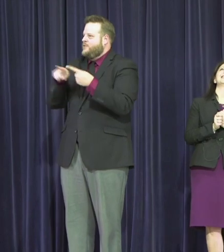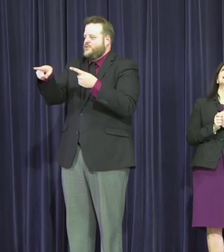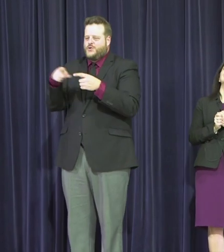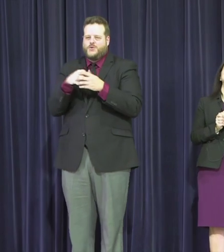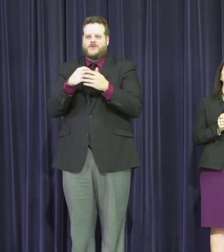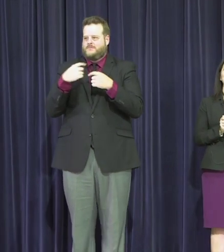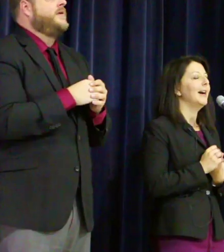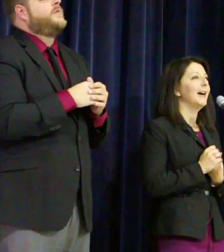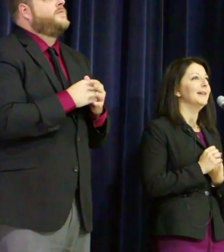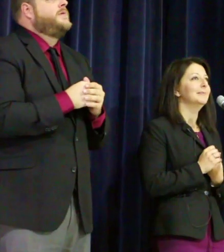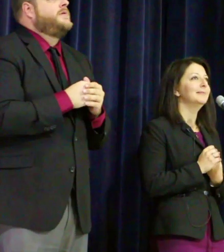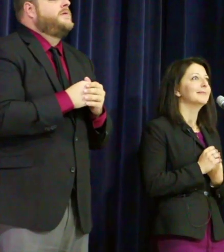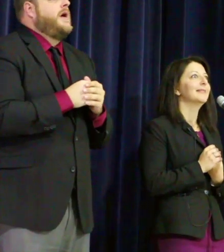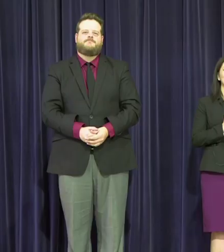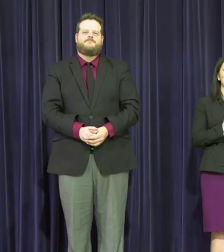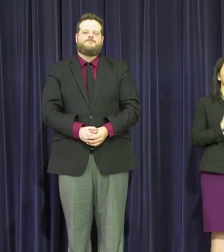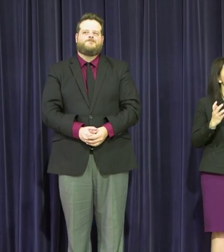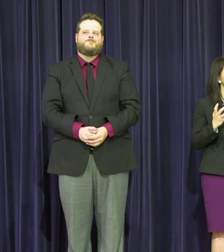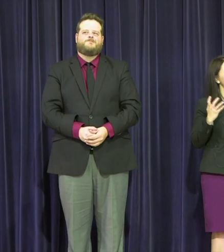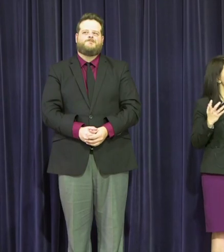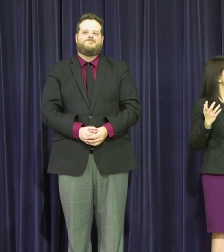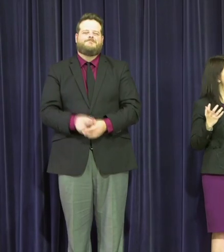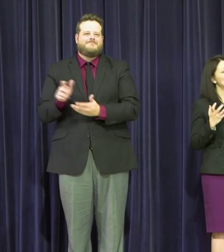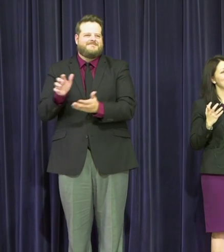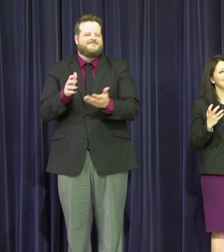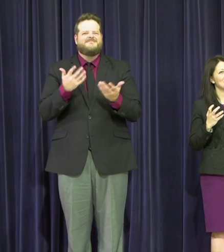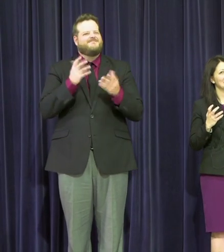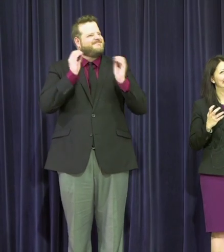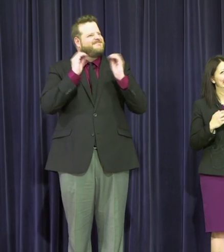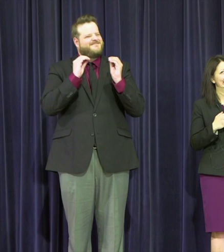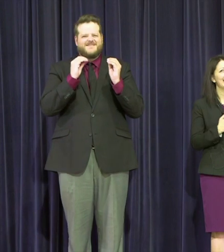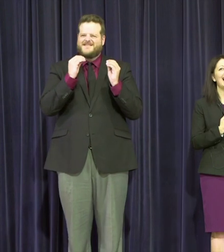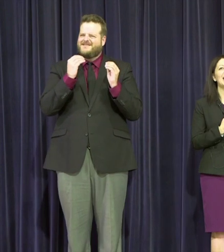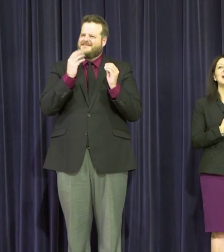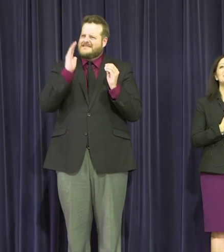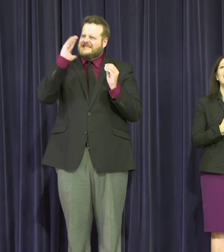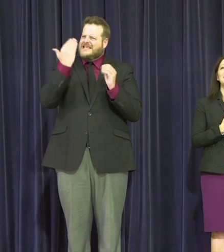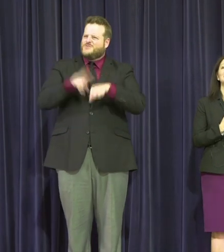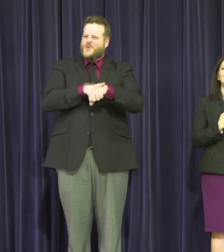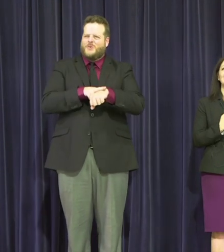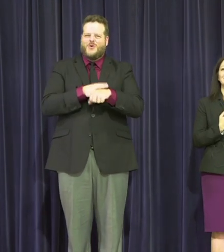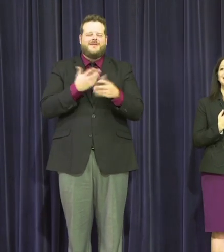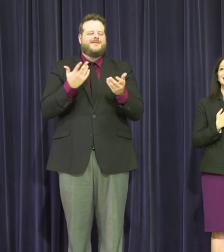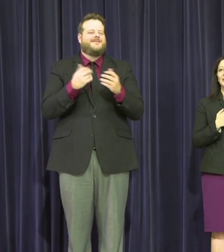Strangest thing....I'm pretty normal.